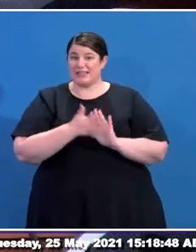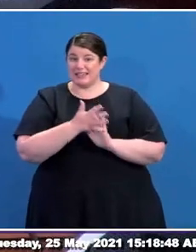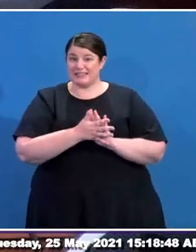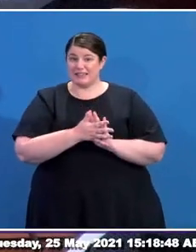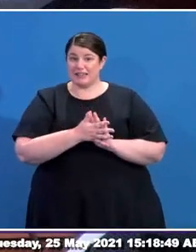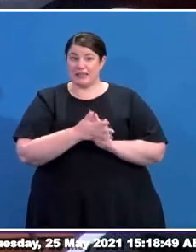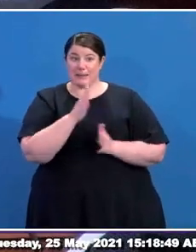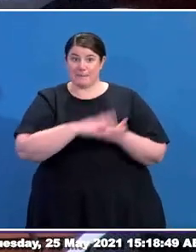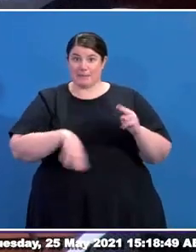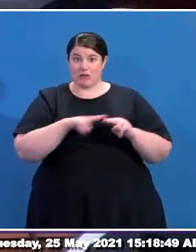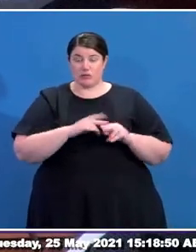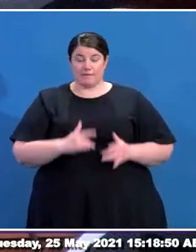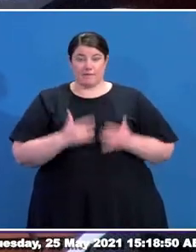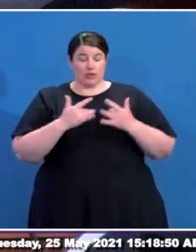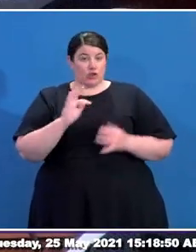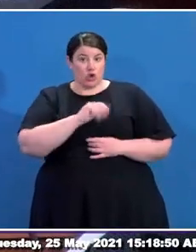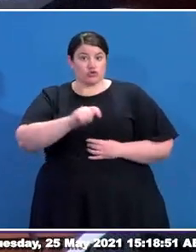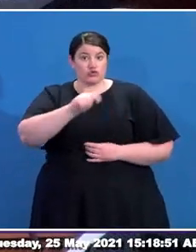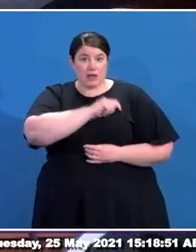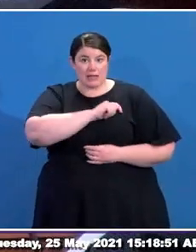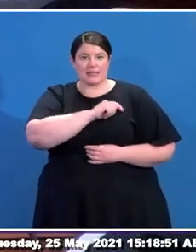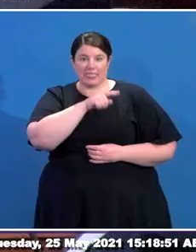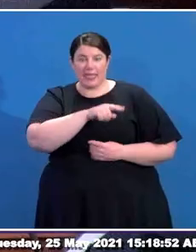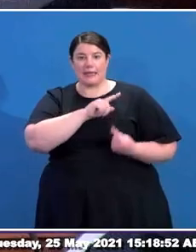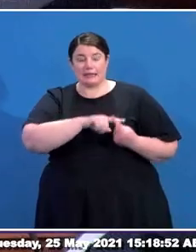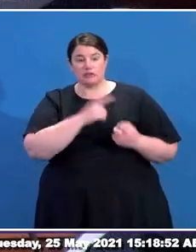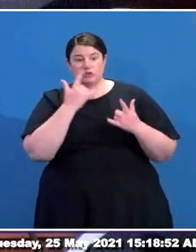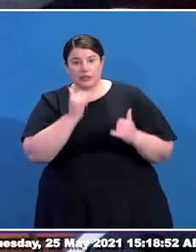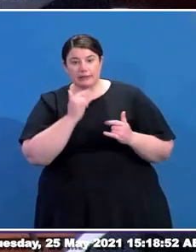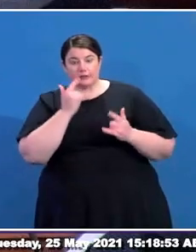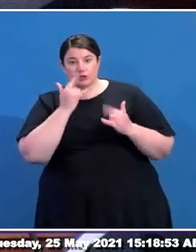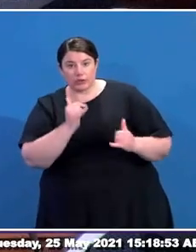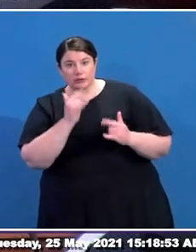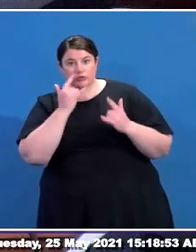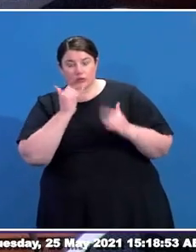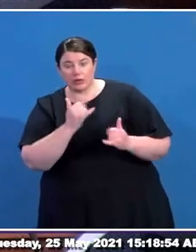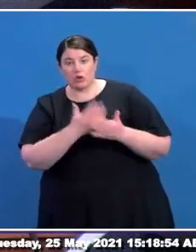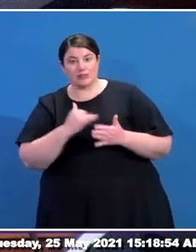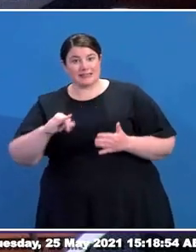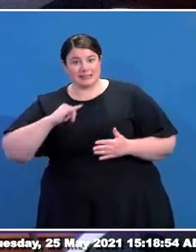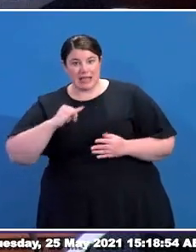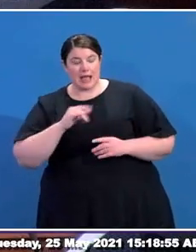feeling that need to continually check up on staff and processes.